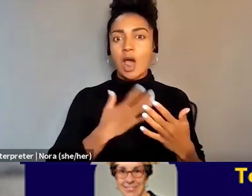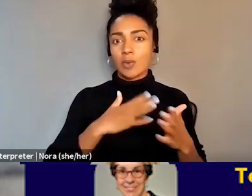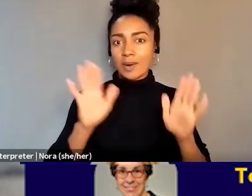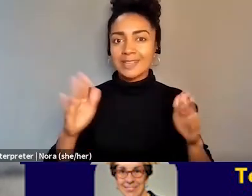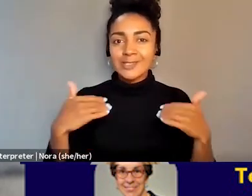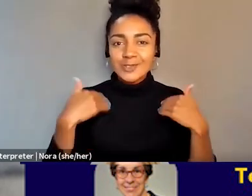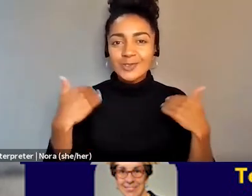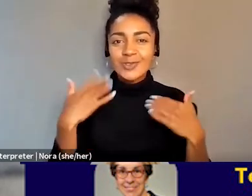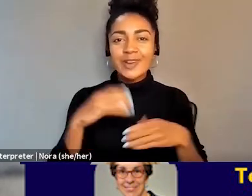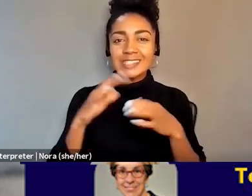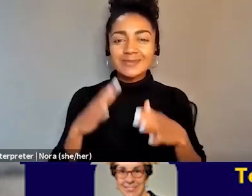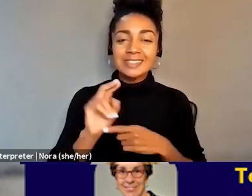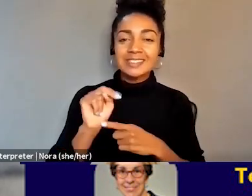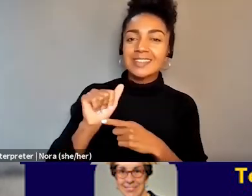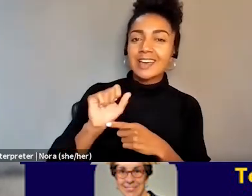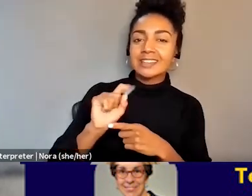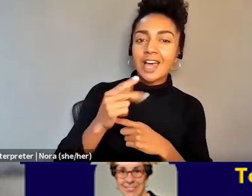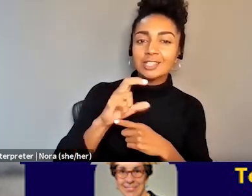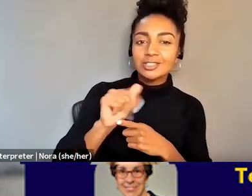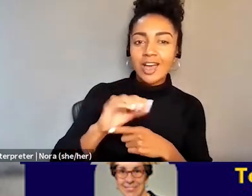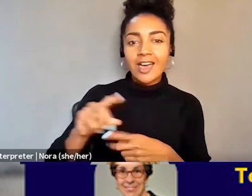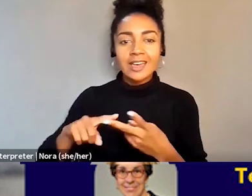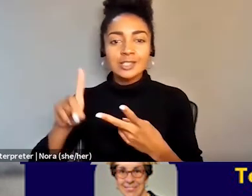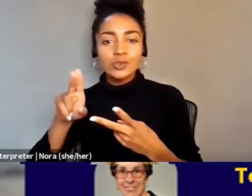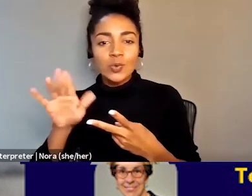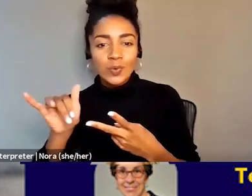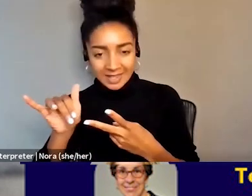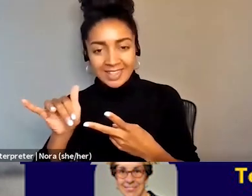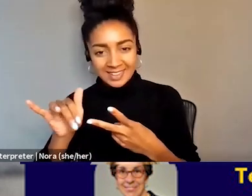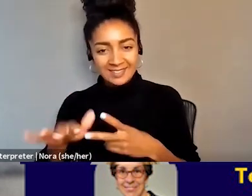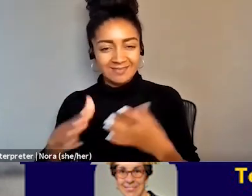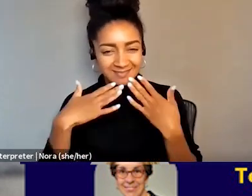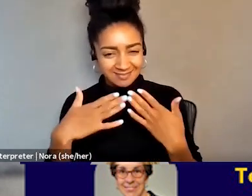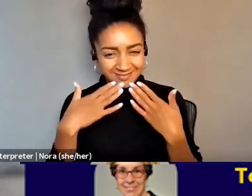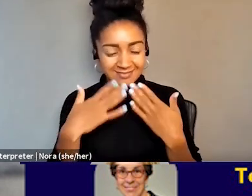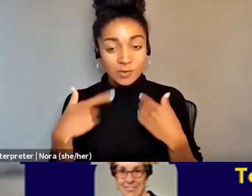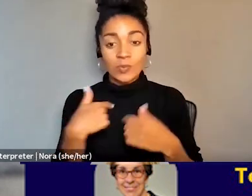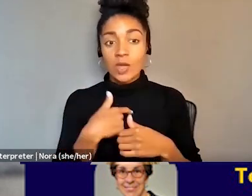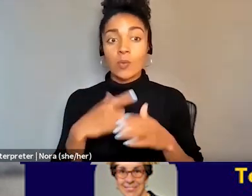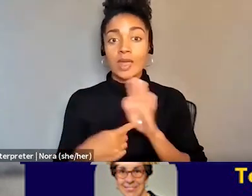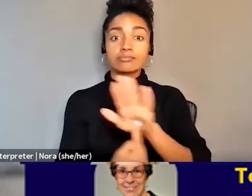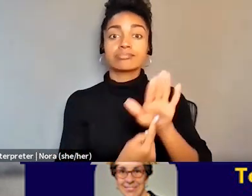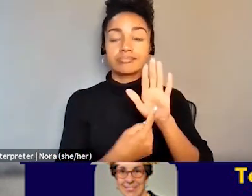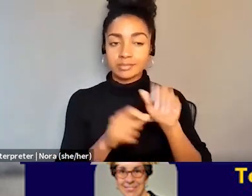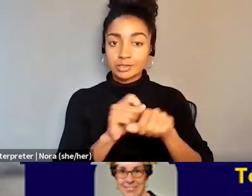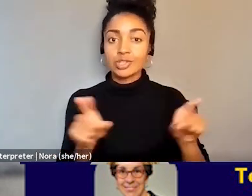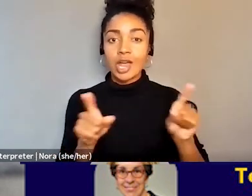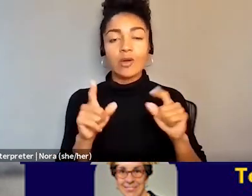We will be sharing a video contribution from the government of Nigeria with you all after